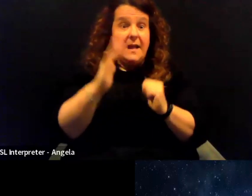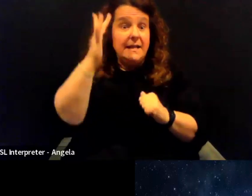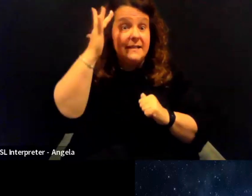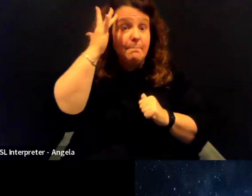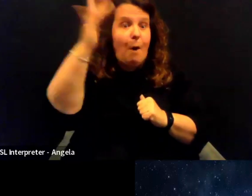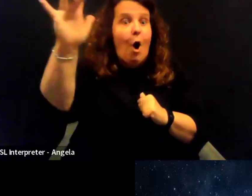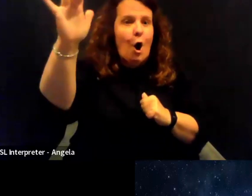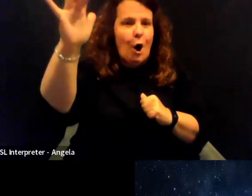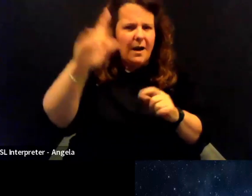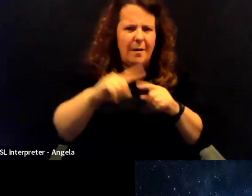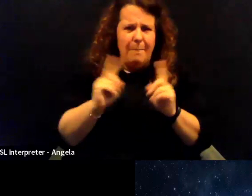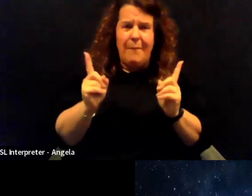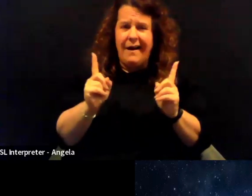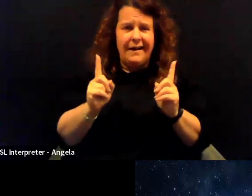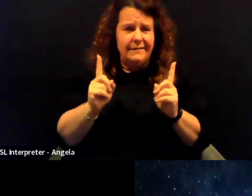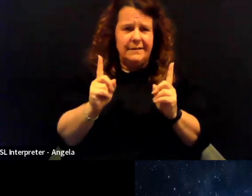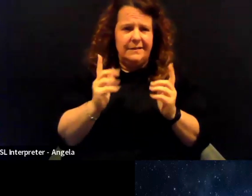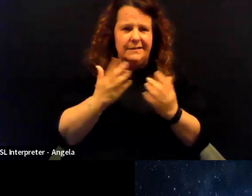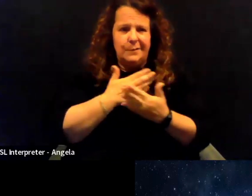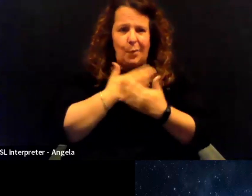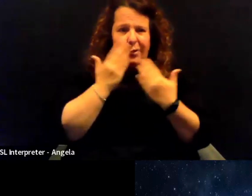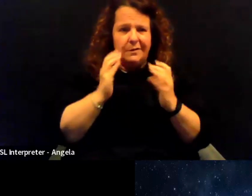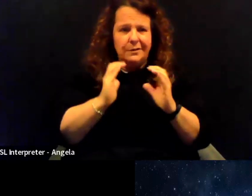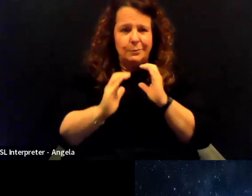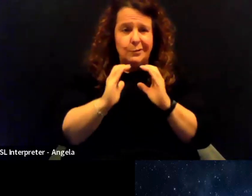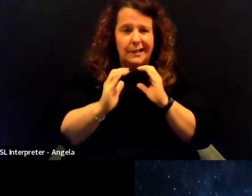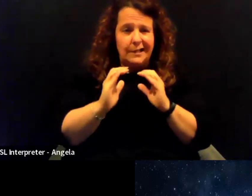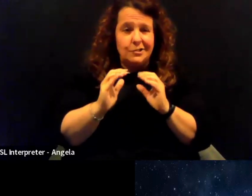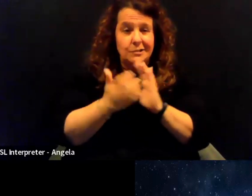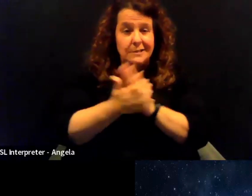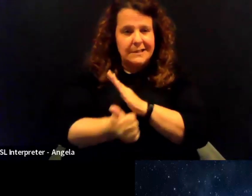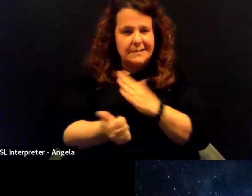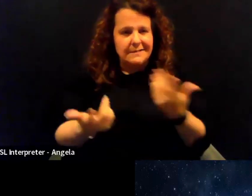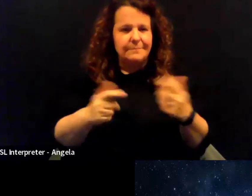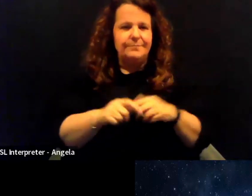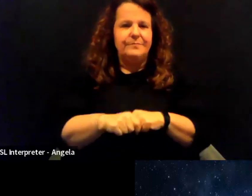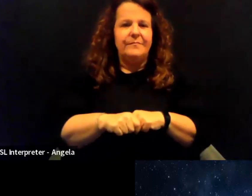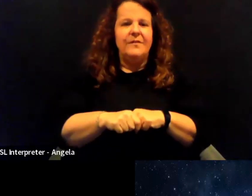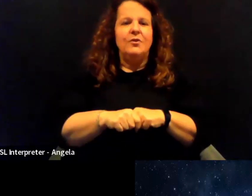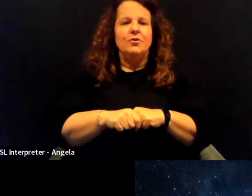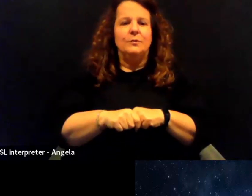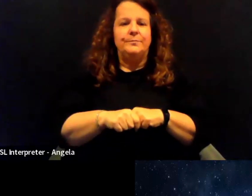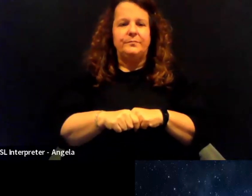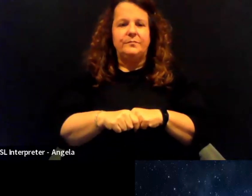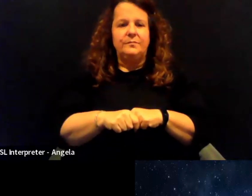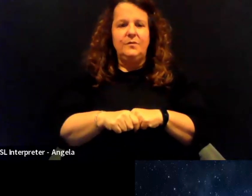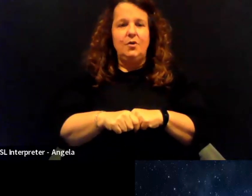don't necessarily have the communication skills. So advocating for yourself is just 100 times harder.